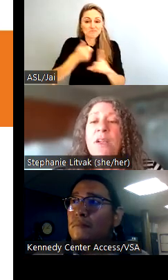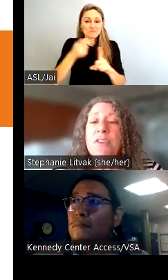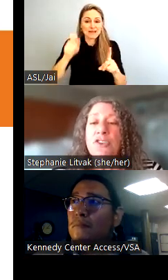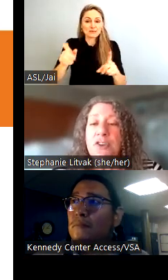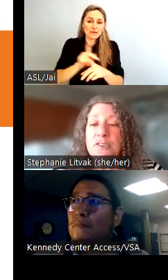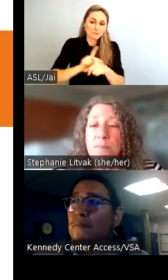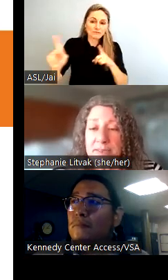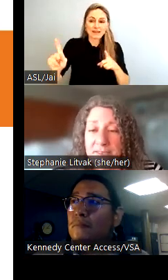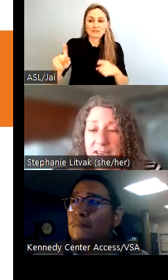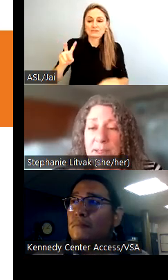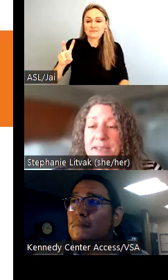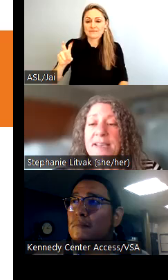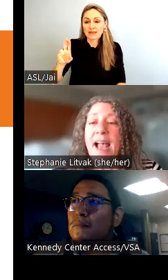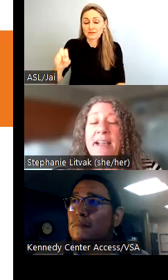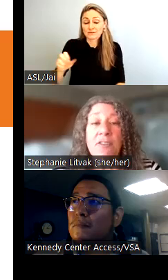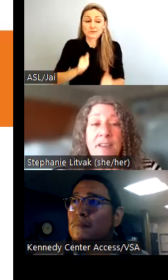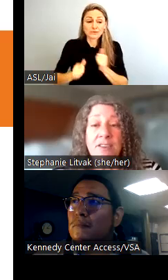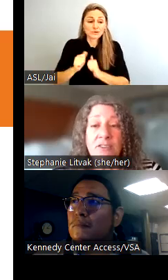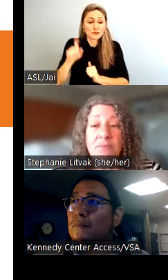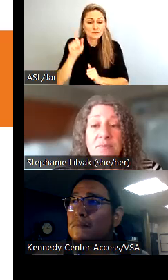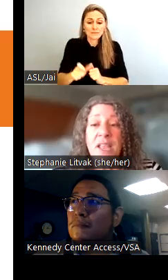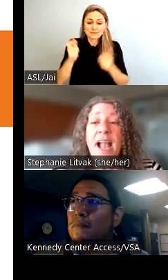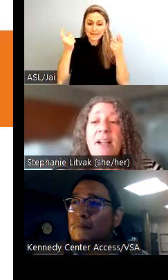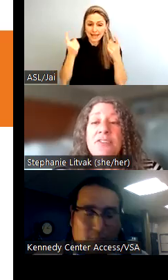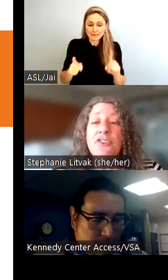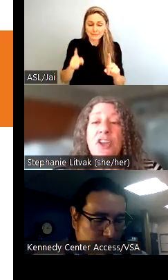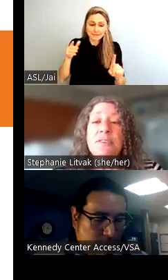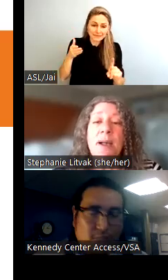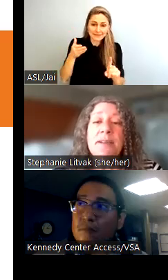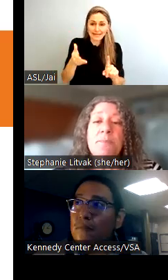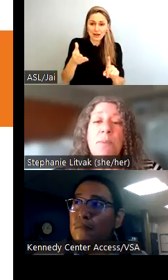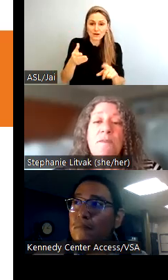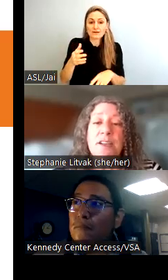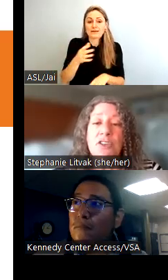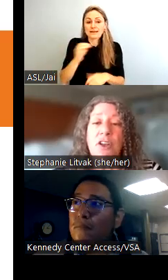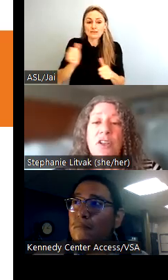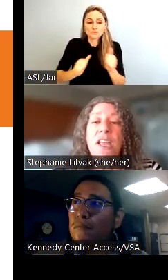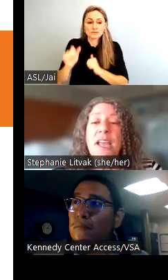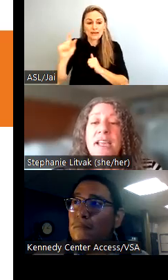The shows must take place at your venue. And the shows must be professional.